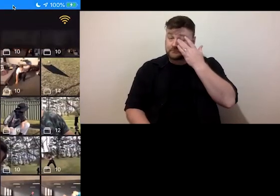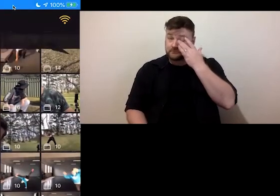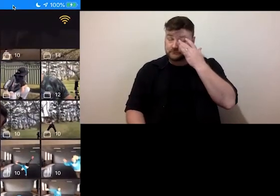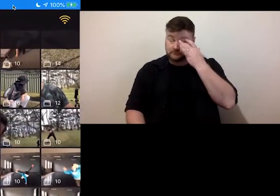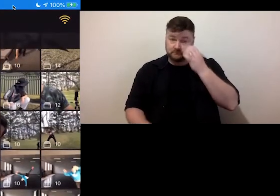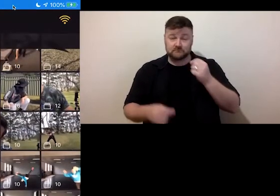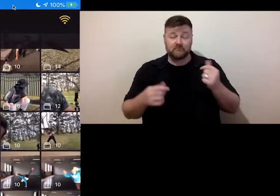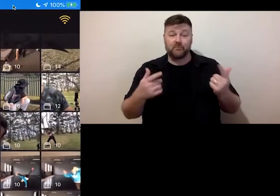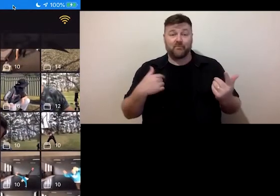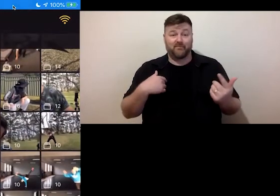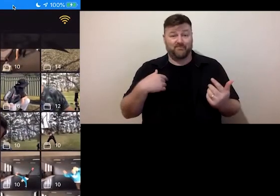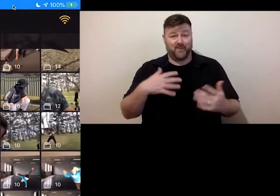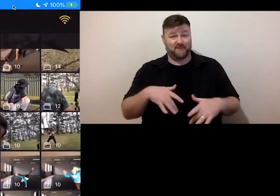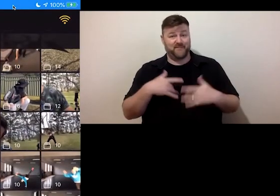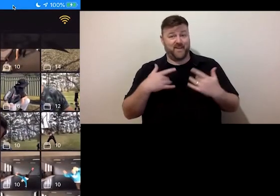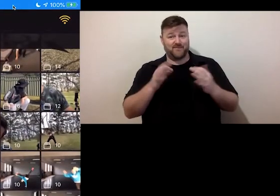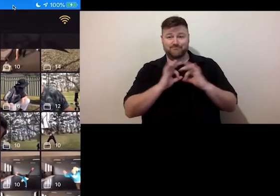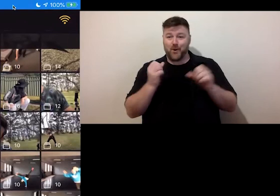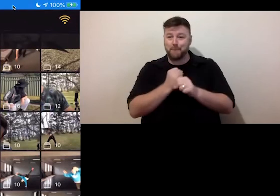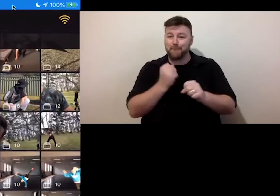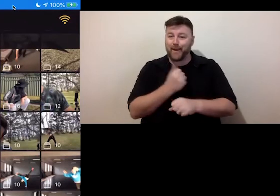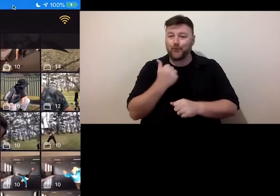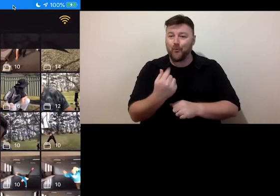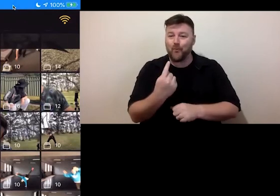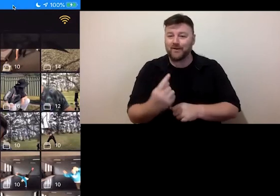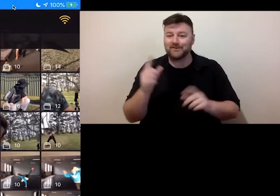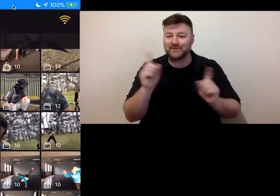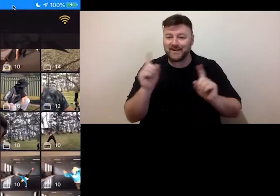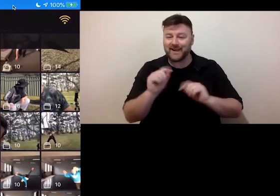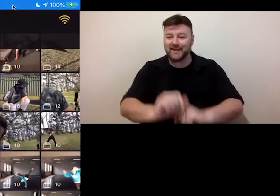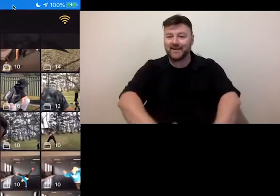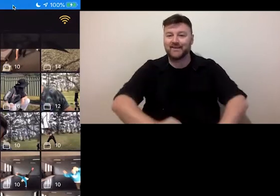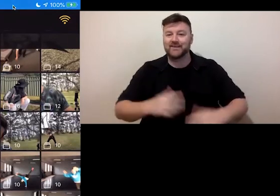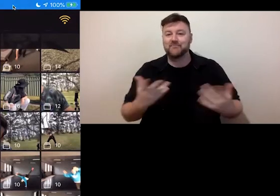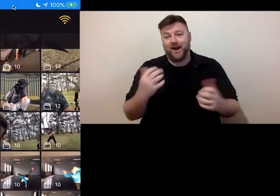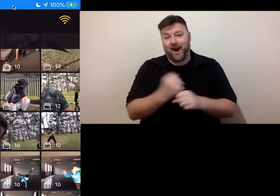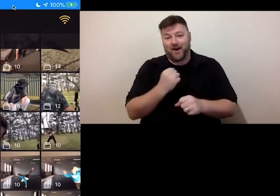Dance, but I made lots of GIFs, and I hope that you've all made lots of